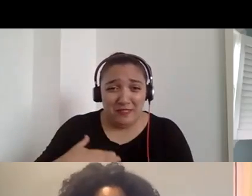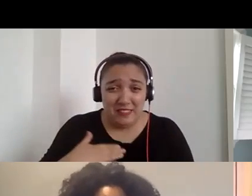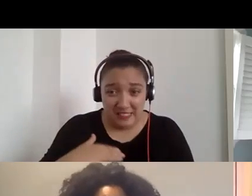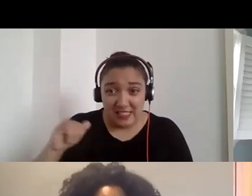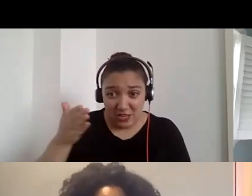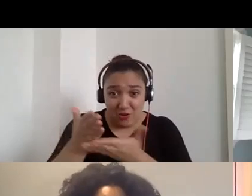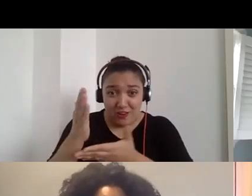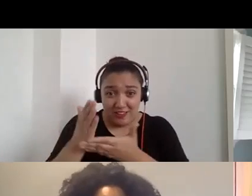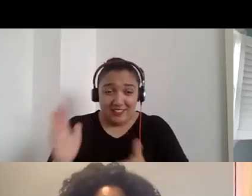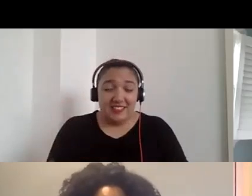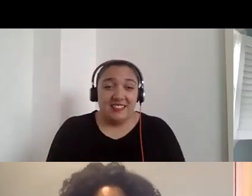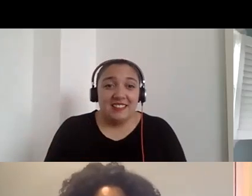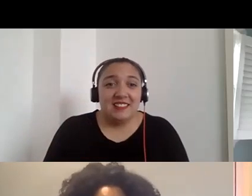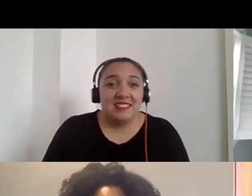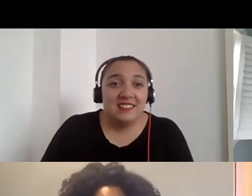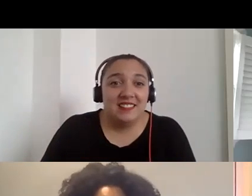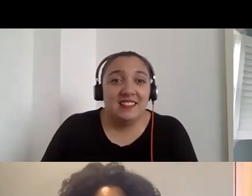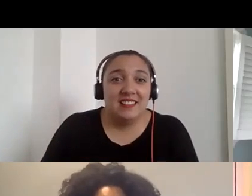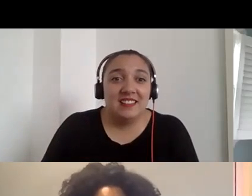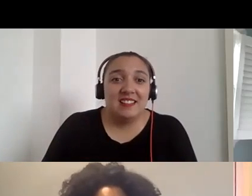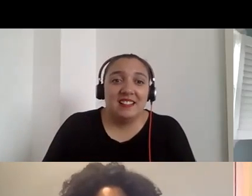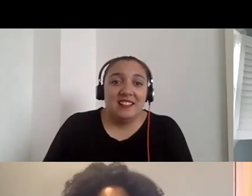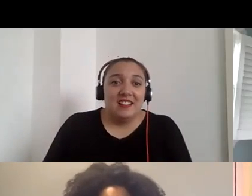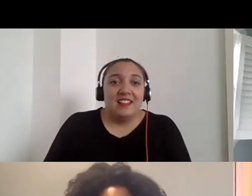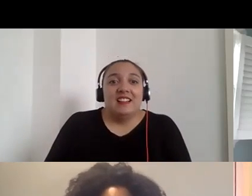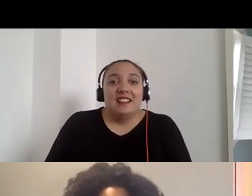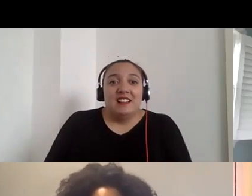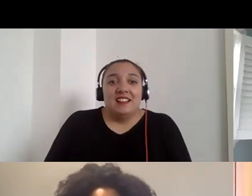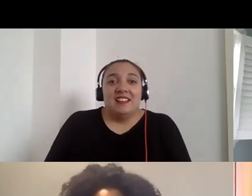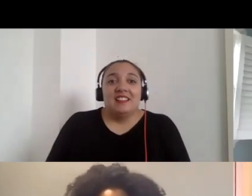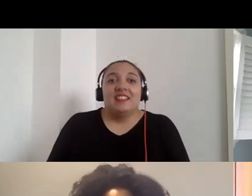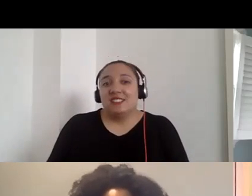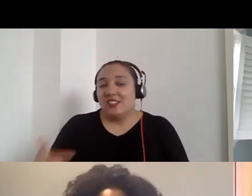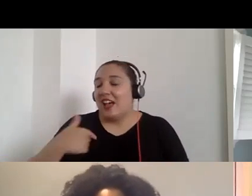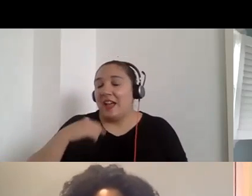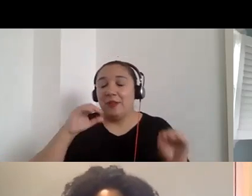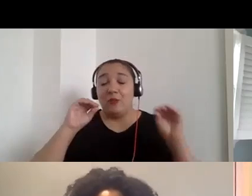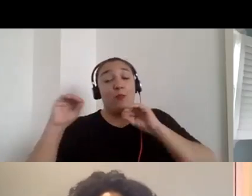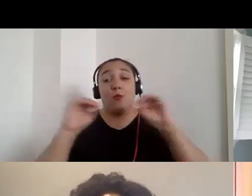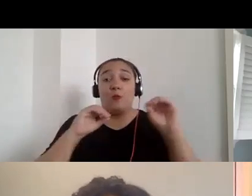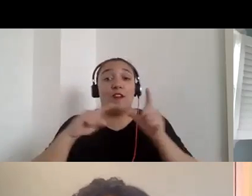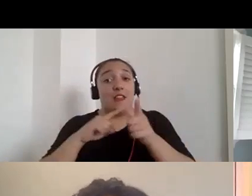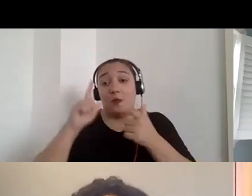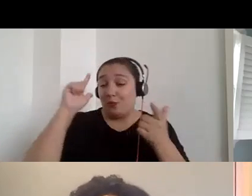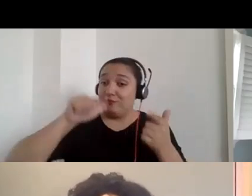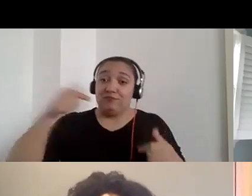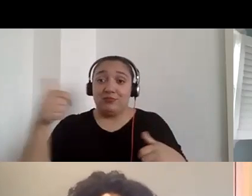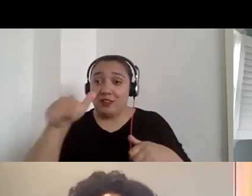We're going to -- I'm just going to do my -- a little, you know, eight count something and then pass it to somebody else? How about that? I need to move.